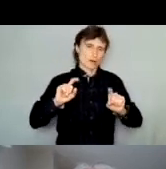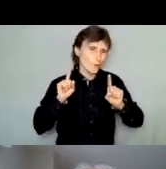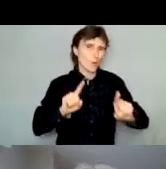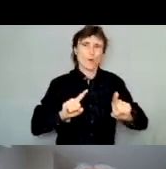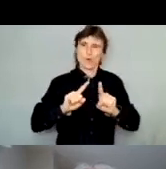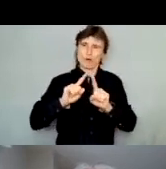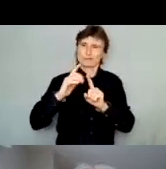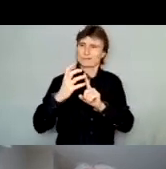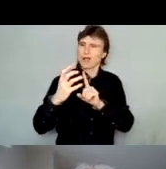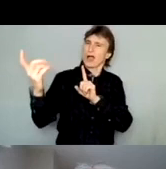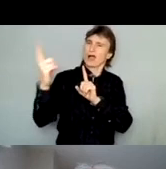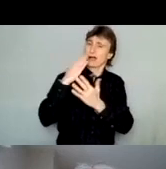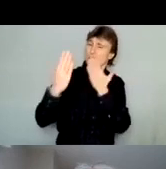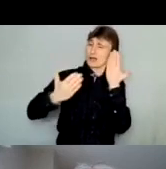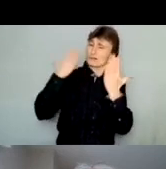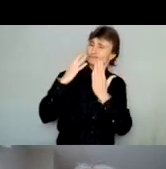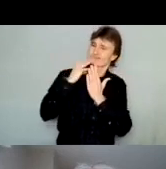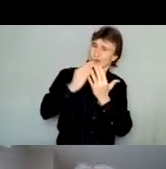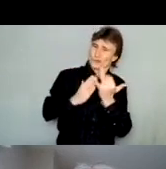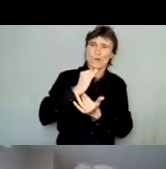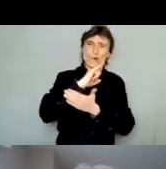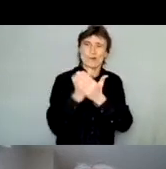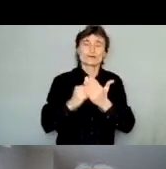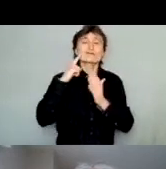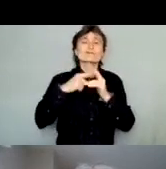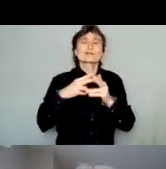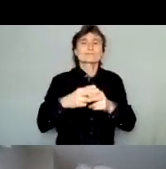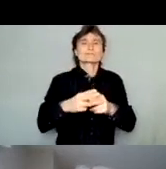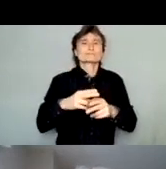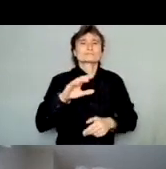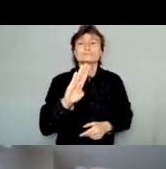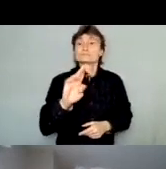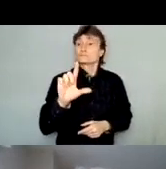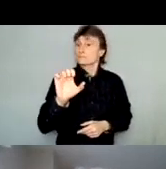Some of our major festivals like Block Heater are still going ahead.